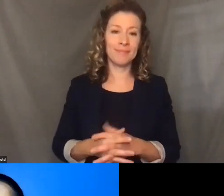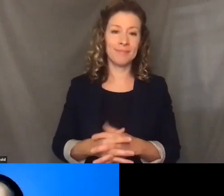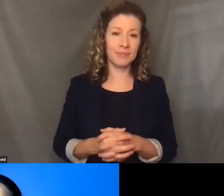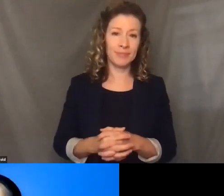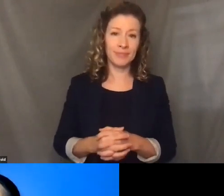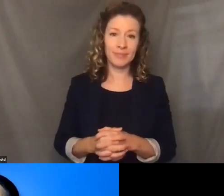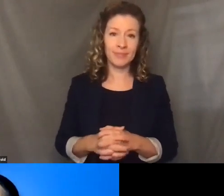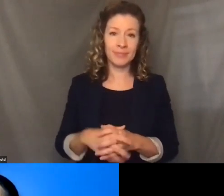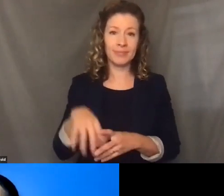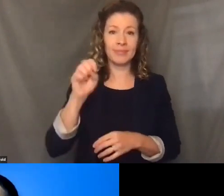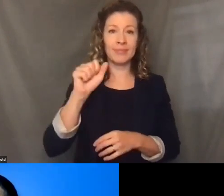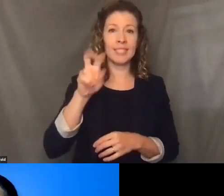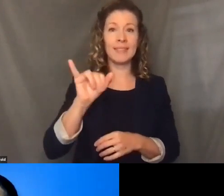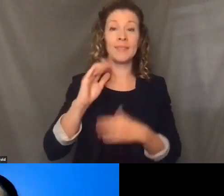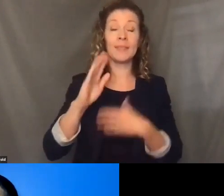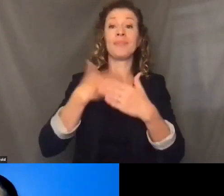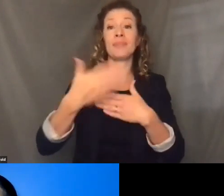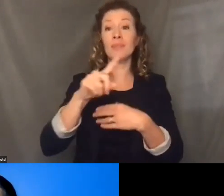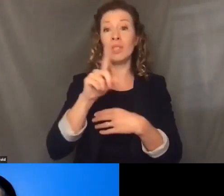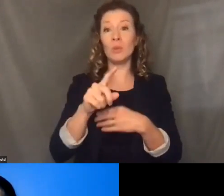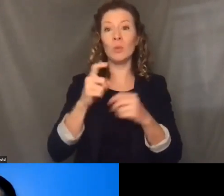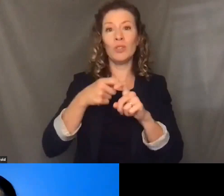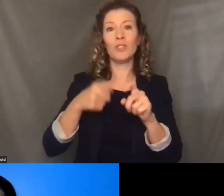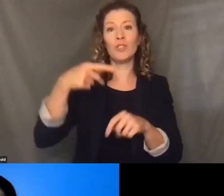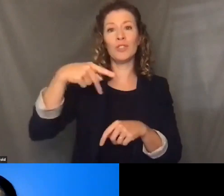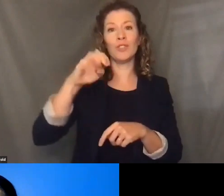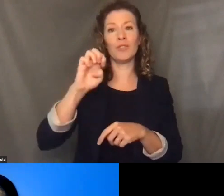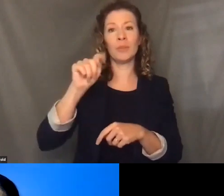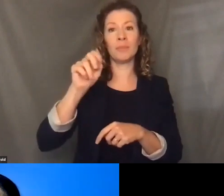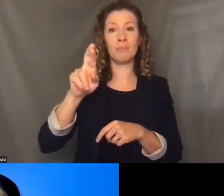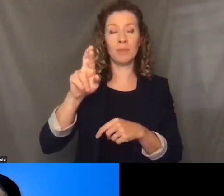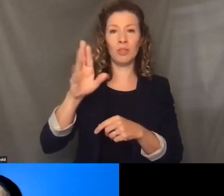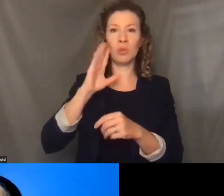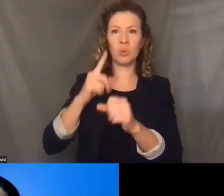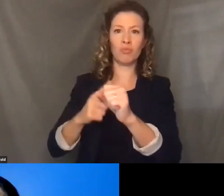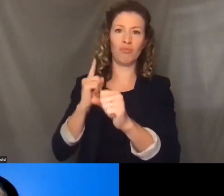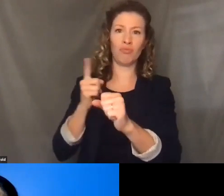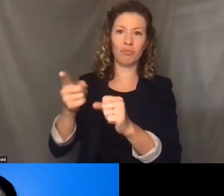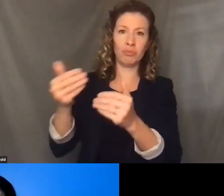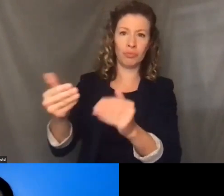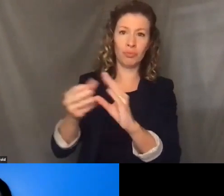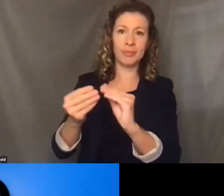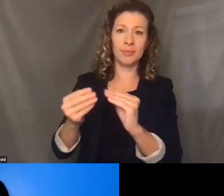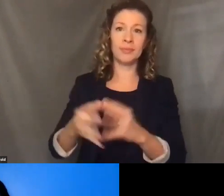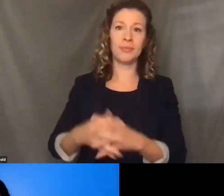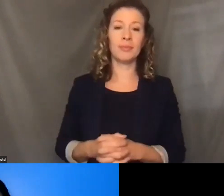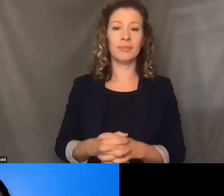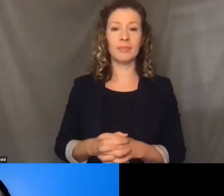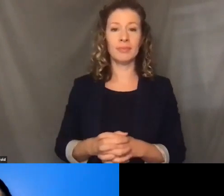Savithry Namboodiripad: Next question from peter i'm gonna allow you to talk. Go ahead